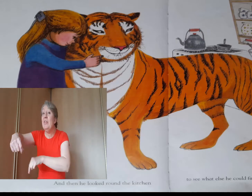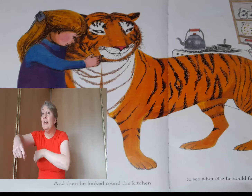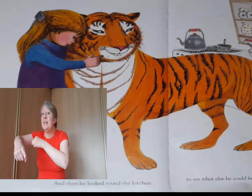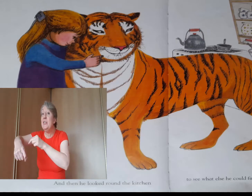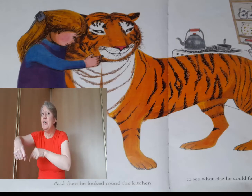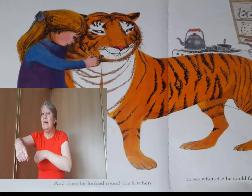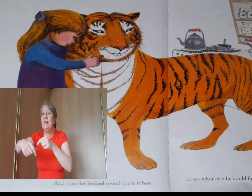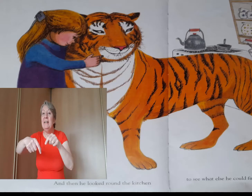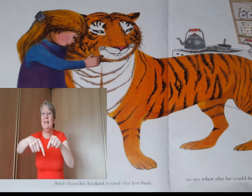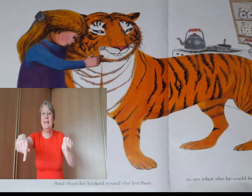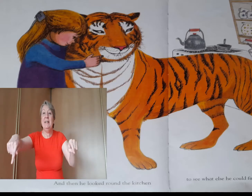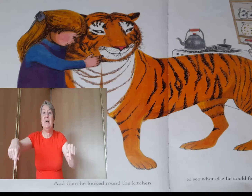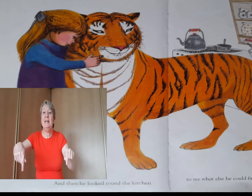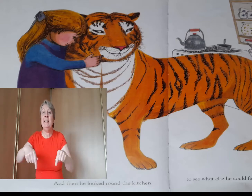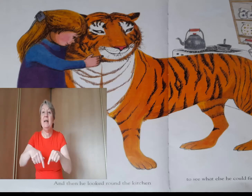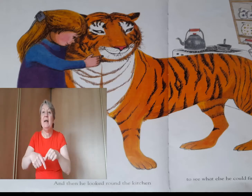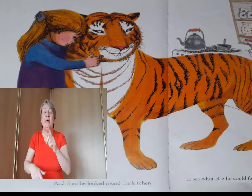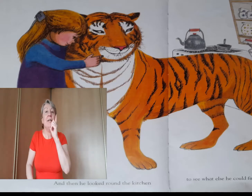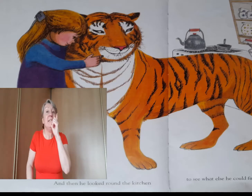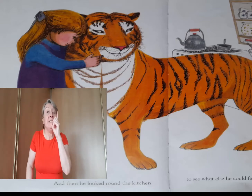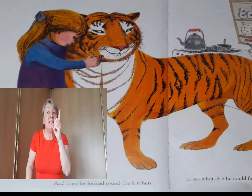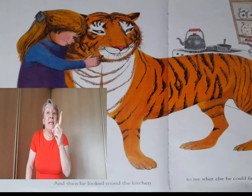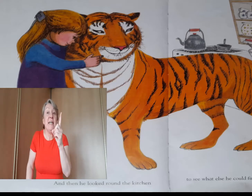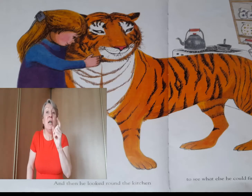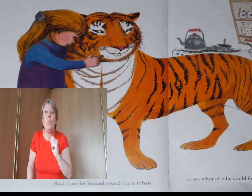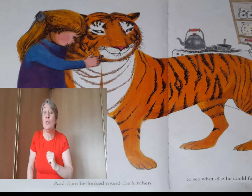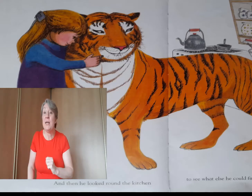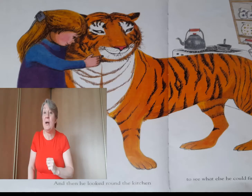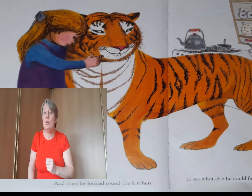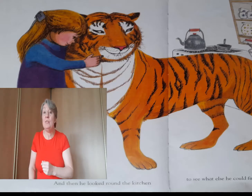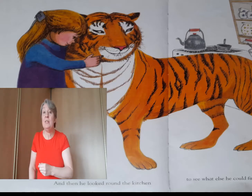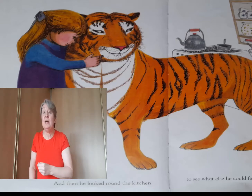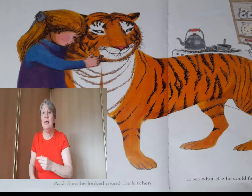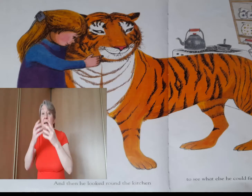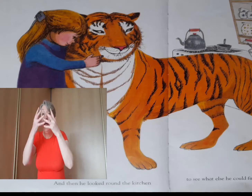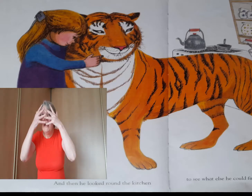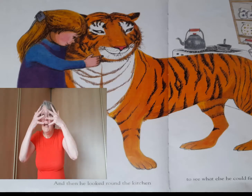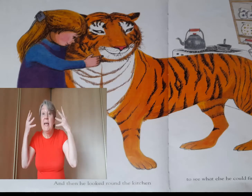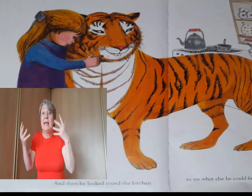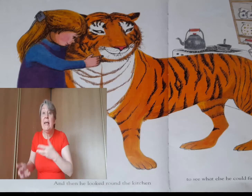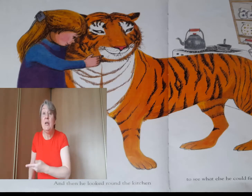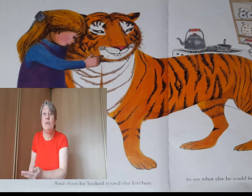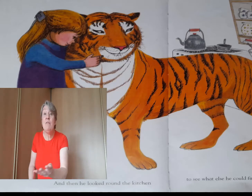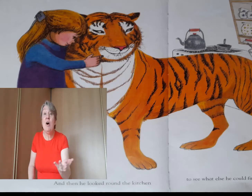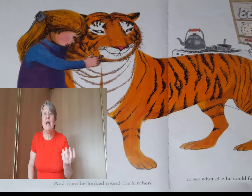the kitchen to see what else he could find